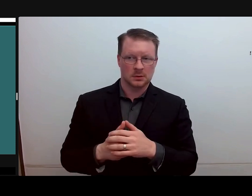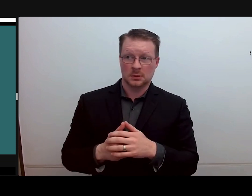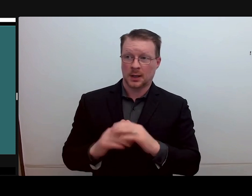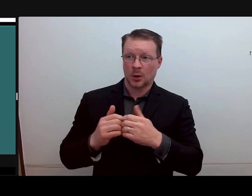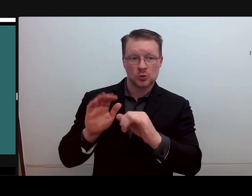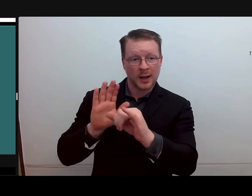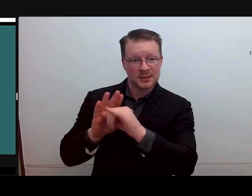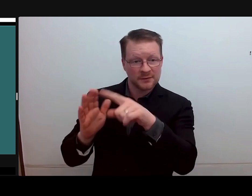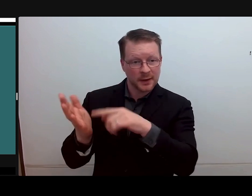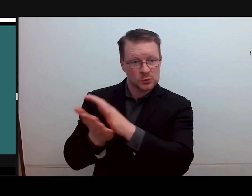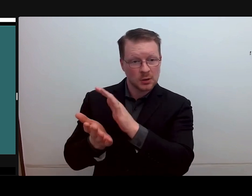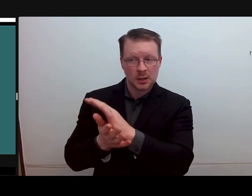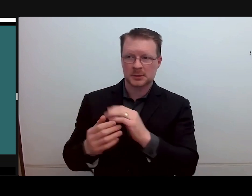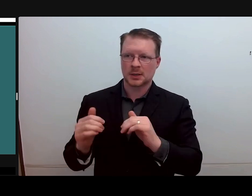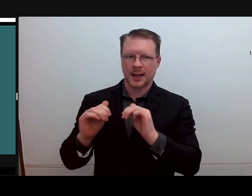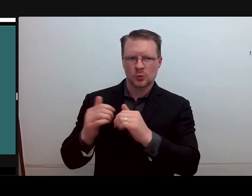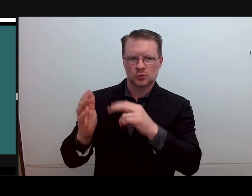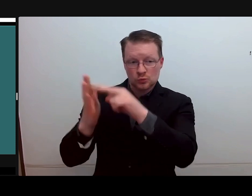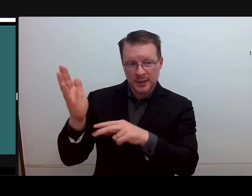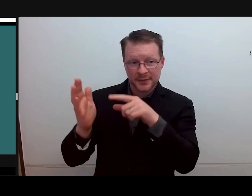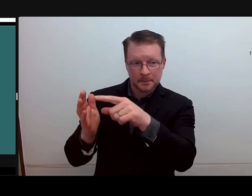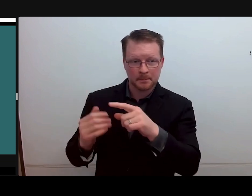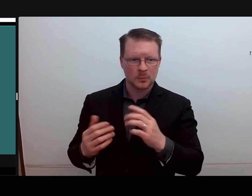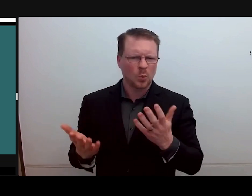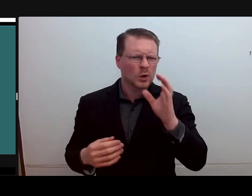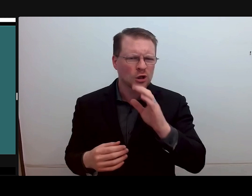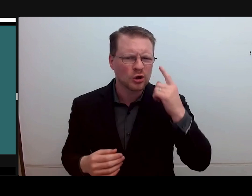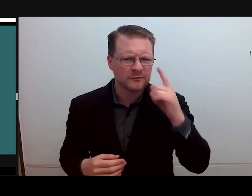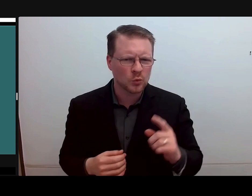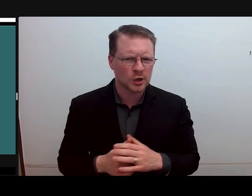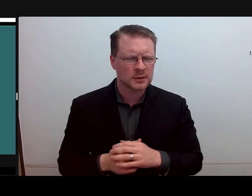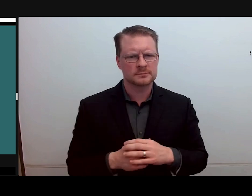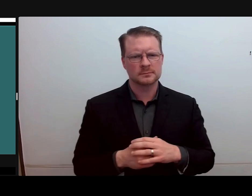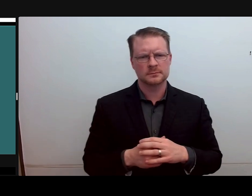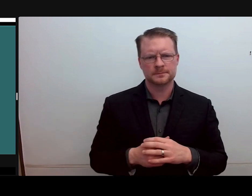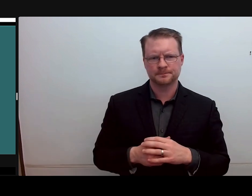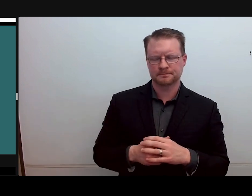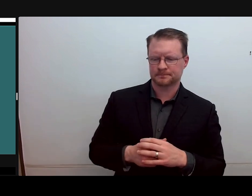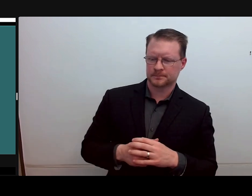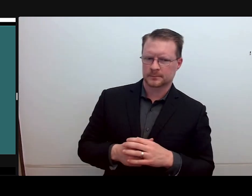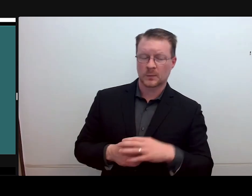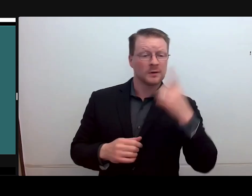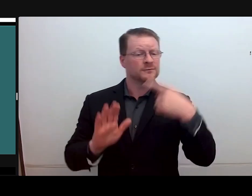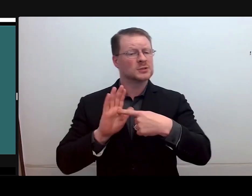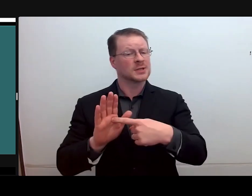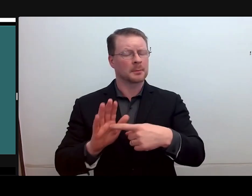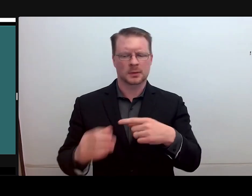means, how to identify those documents, what to look for when you read them.